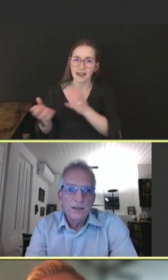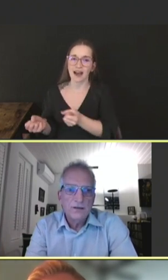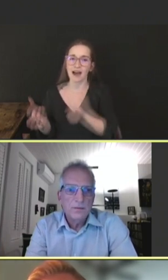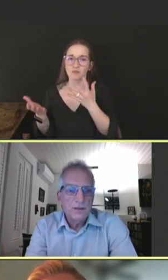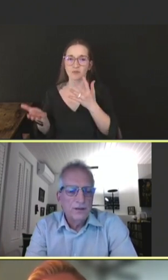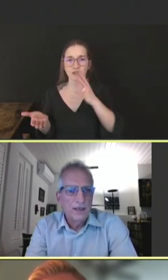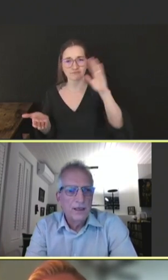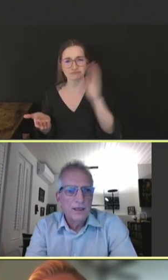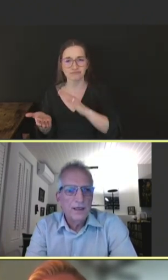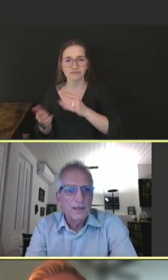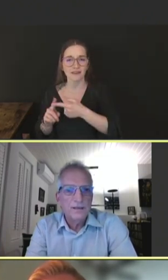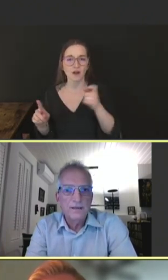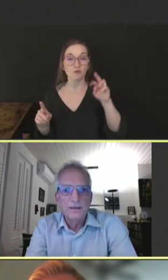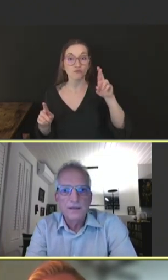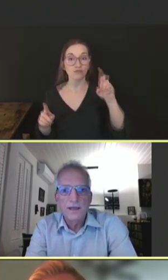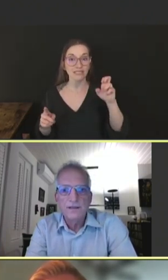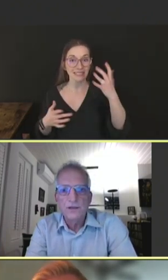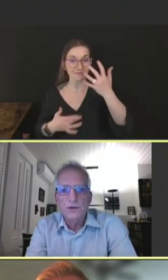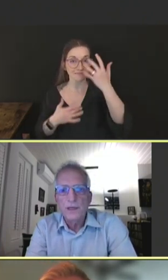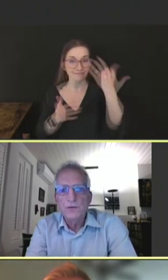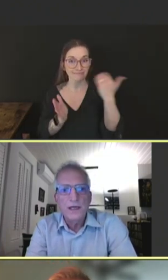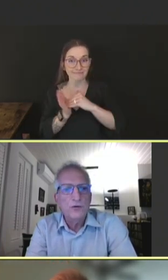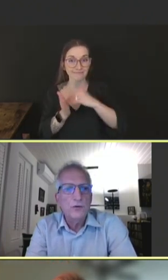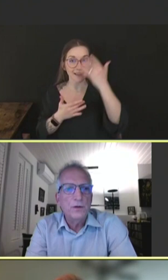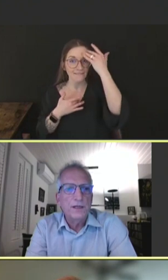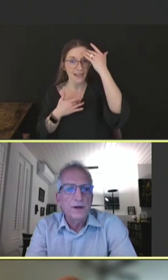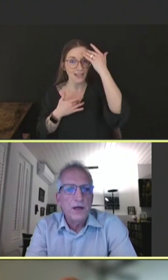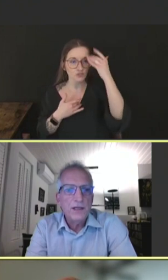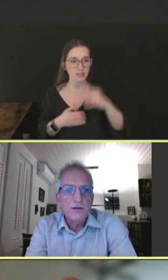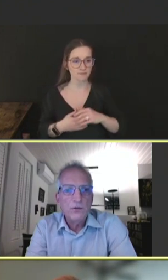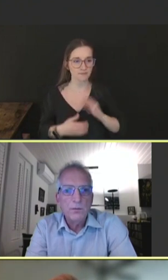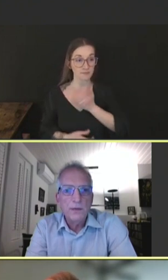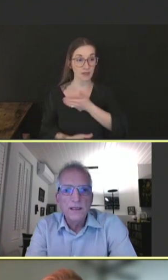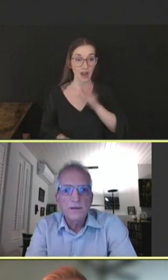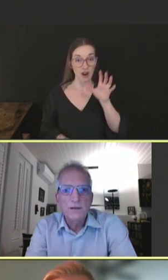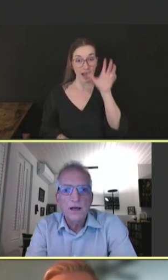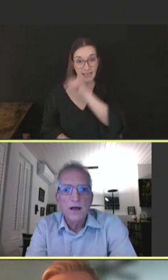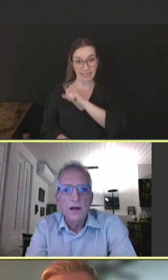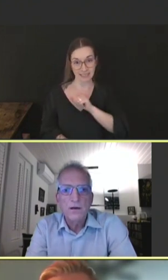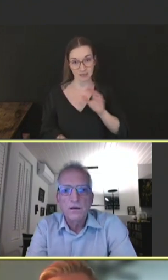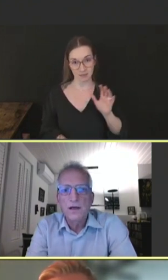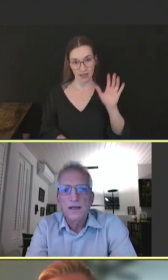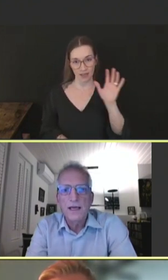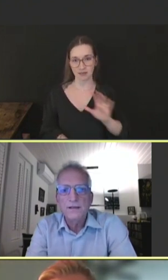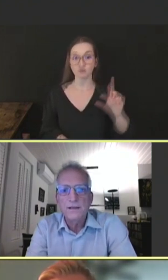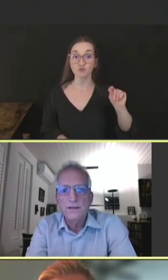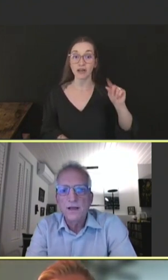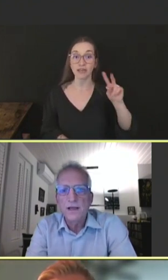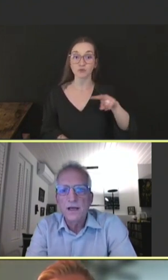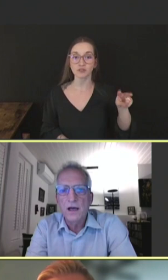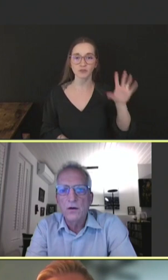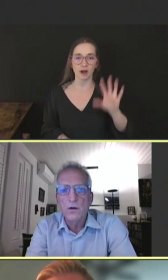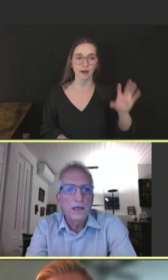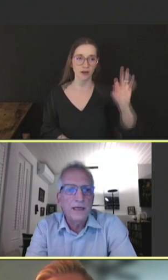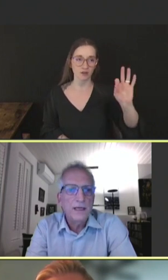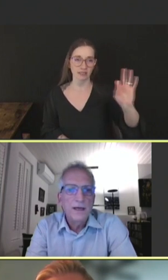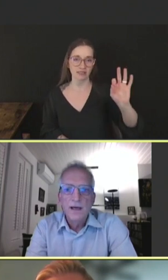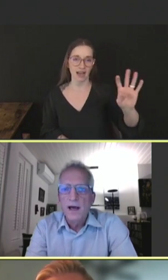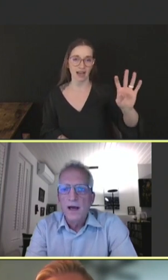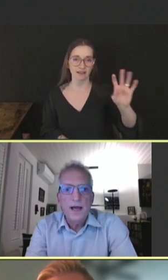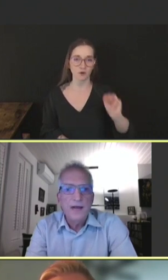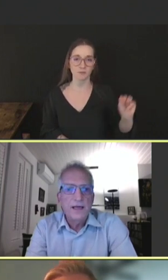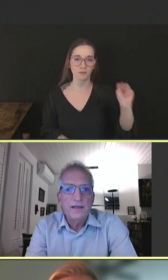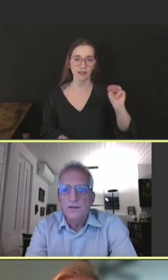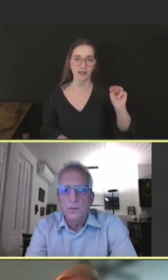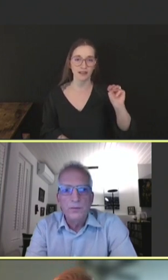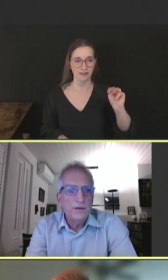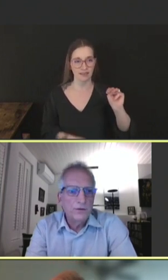Our estimate is that in 2022, there were 94 million cases globally, and that is compared